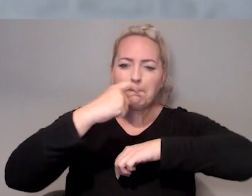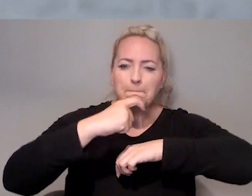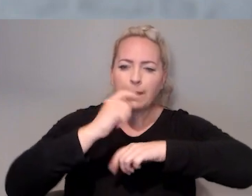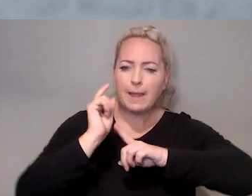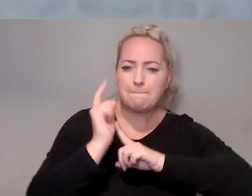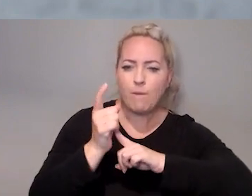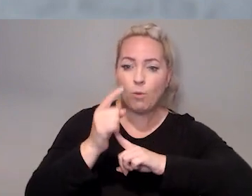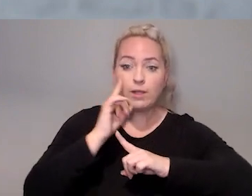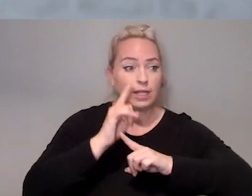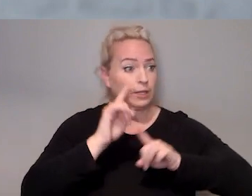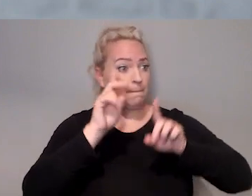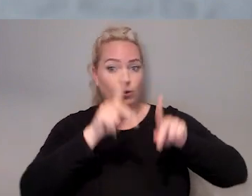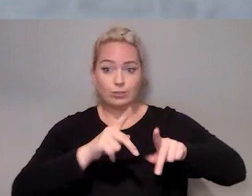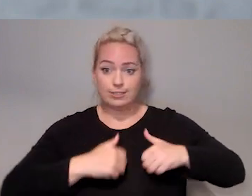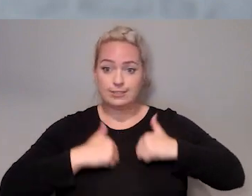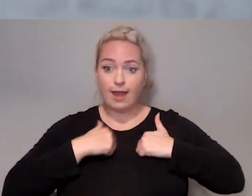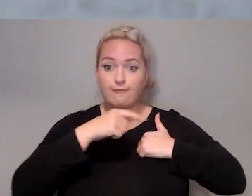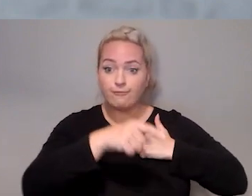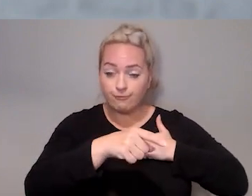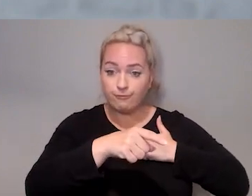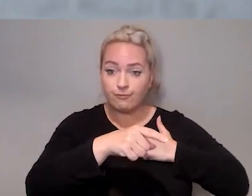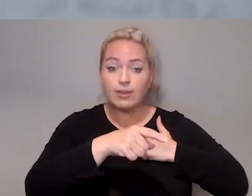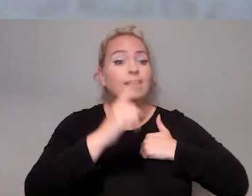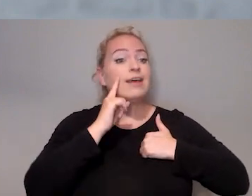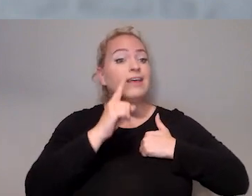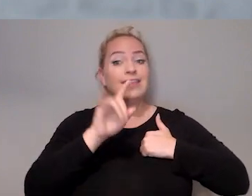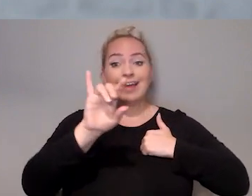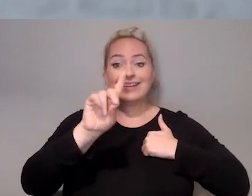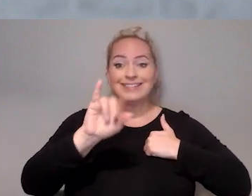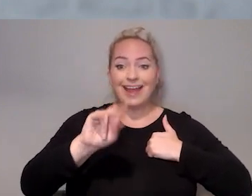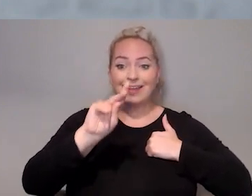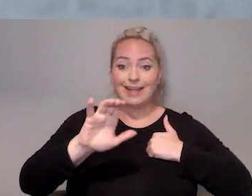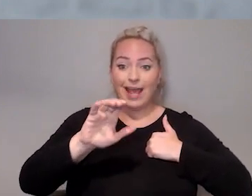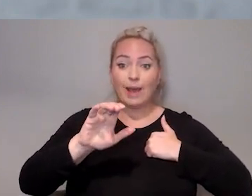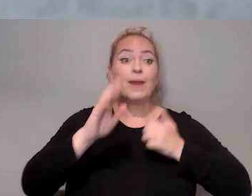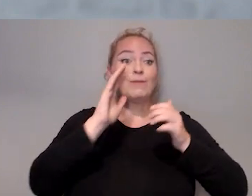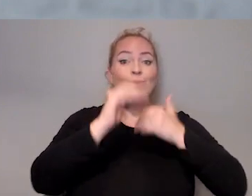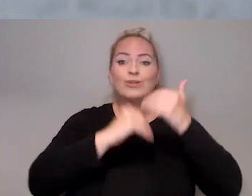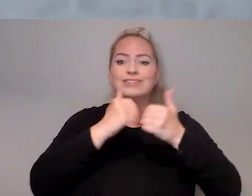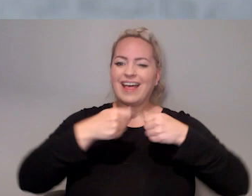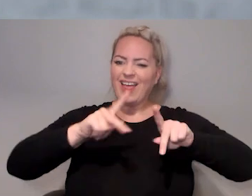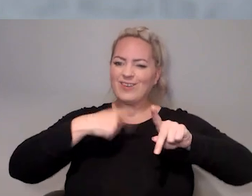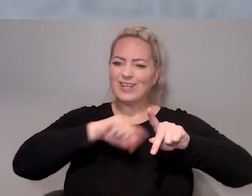focused person's life the dynamic process allows for us to be more creative with how we go about